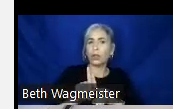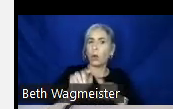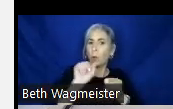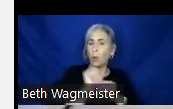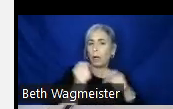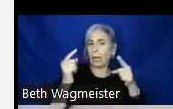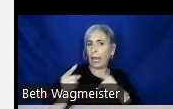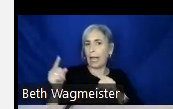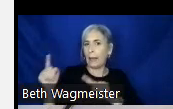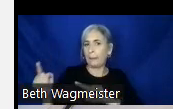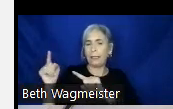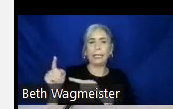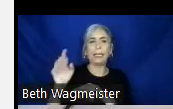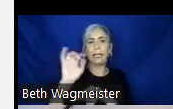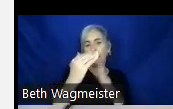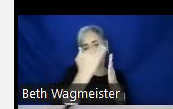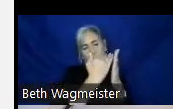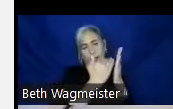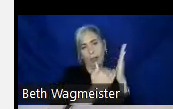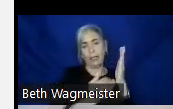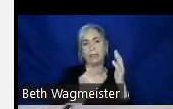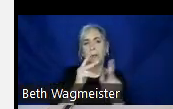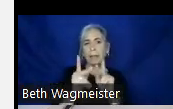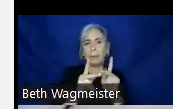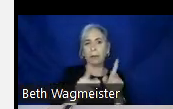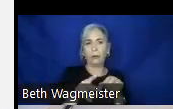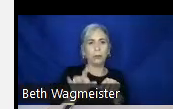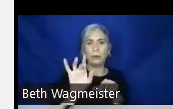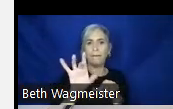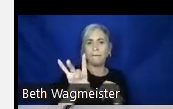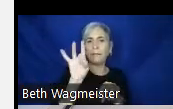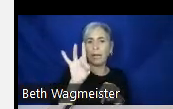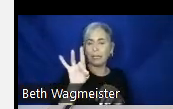list of tools that ultimately people can find authoring tools that provide accessibility well.